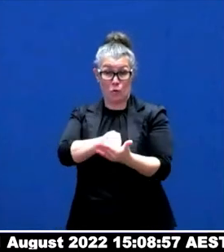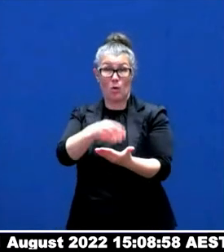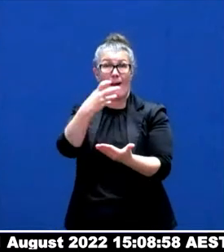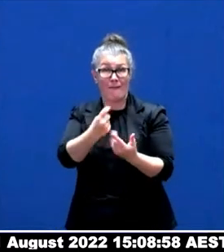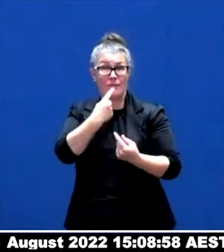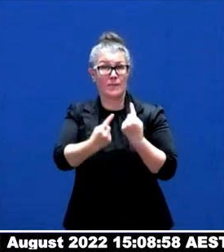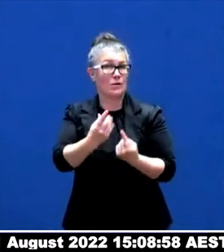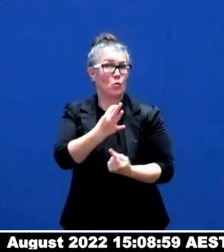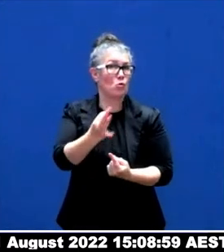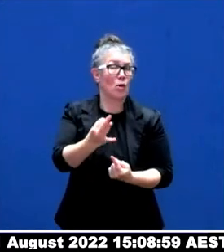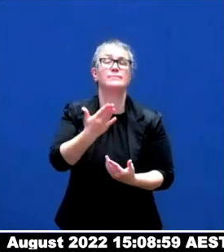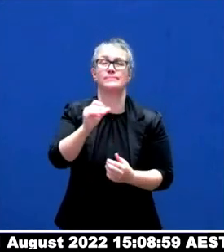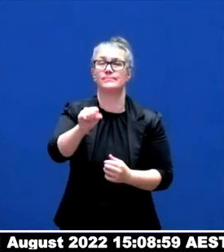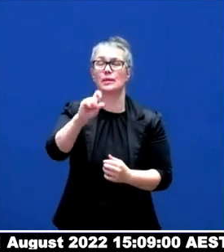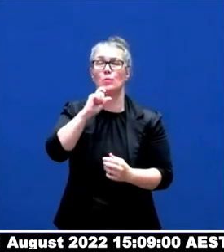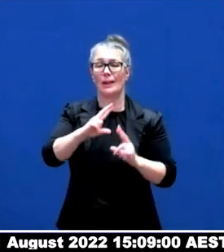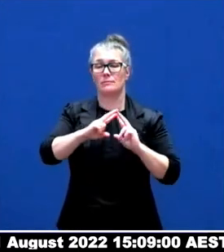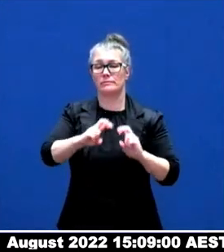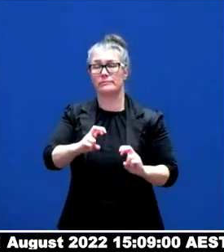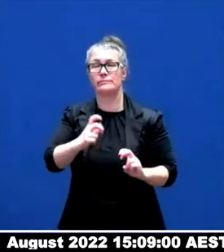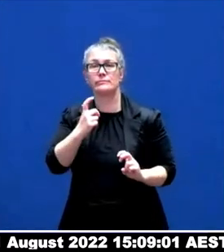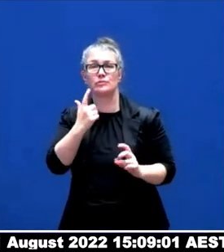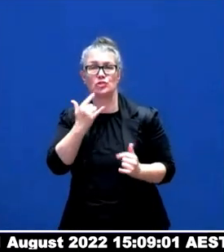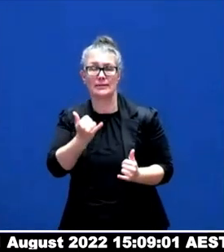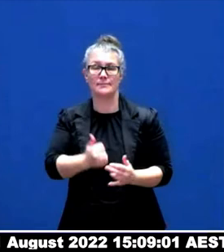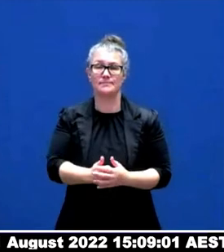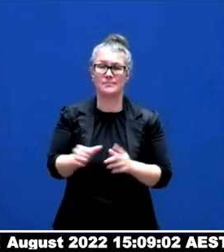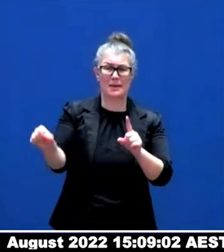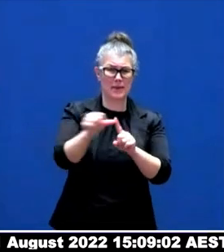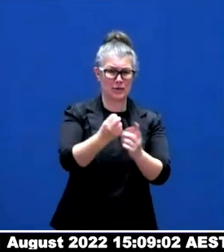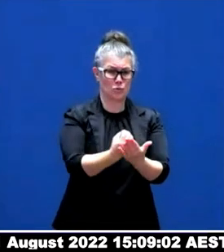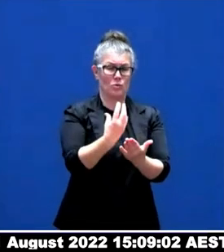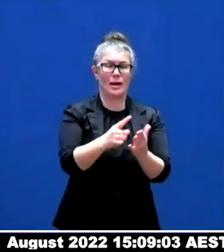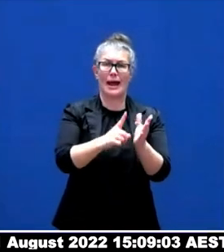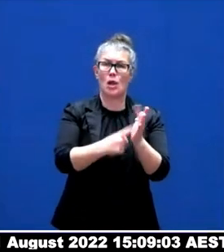Yes. Certainly. MS DOWSETT: Back to the triggering of alerts, are alerts triggered if there's a change in support coordinator?